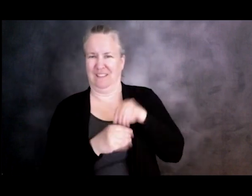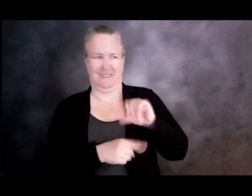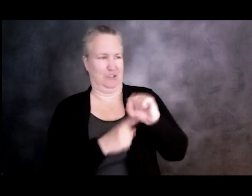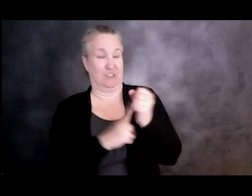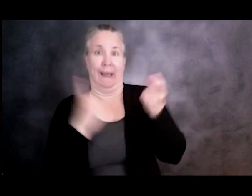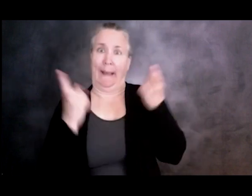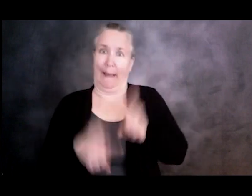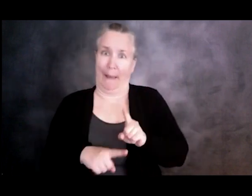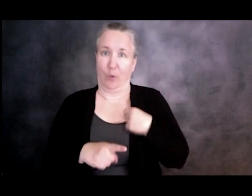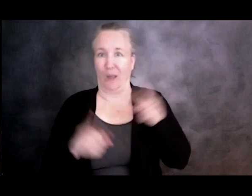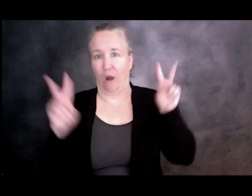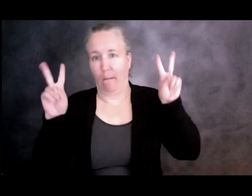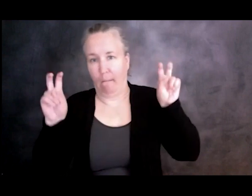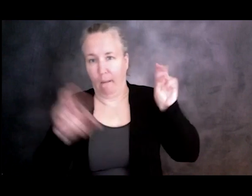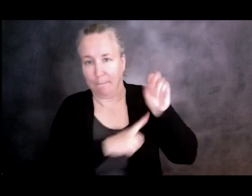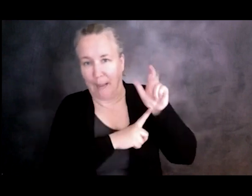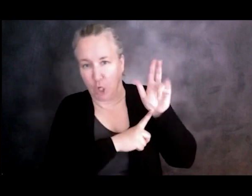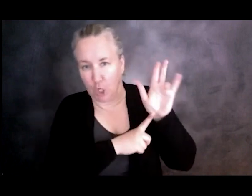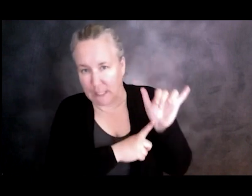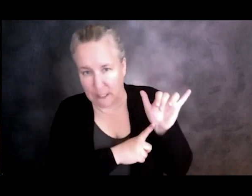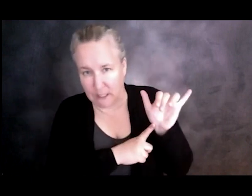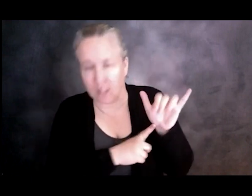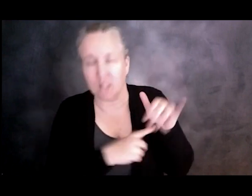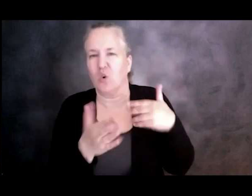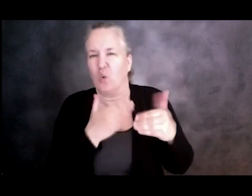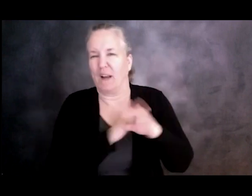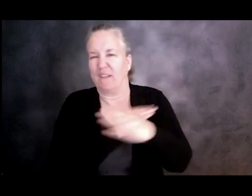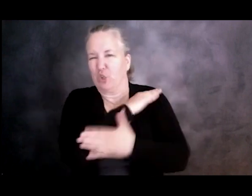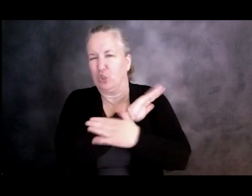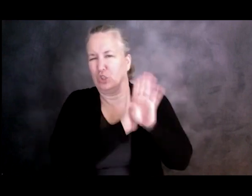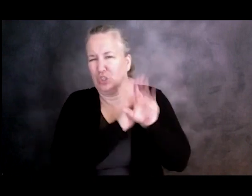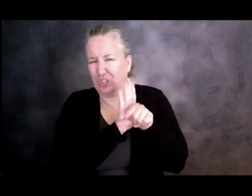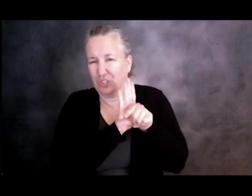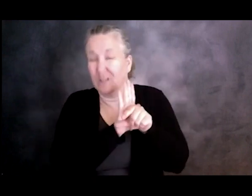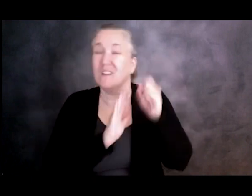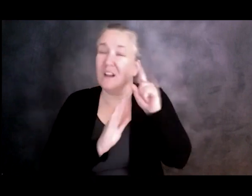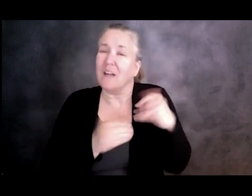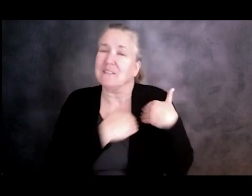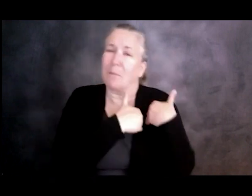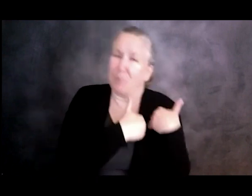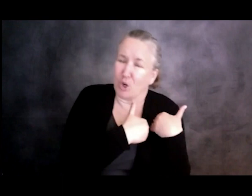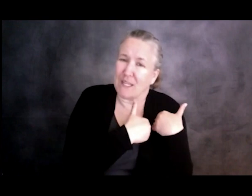to be the so-called minority, whatever country that is, is a burden. And it's not a burden that's placed